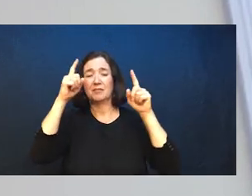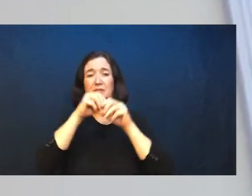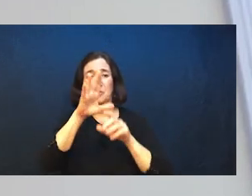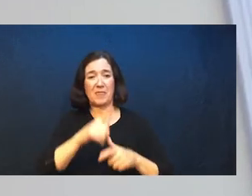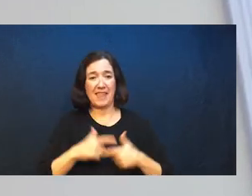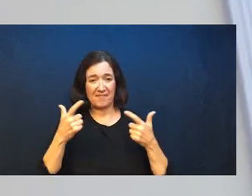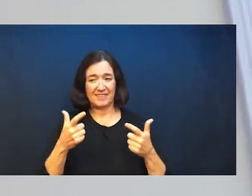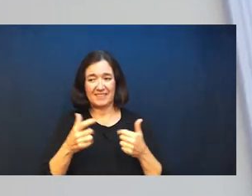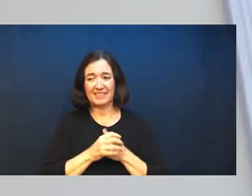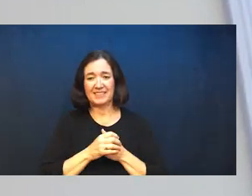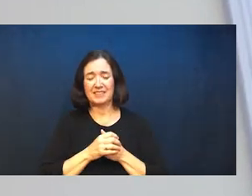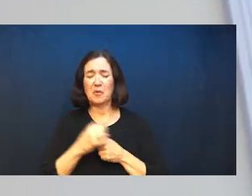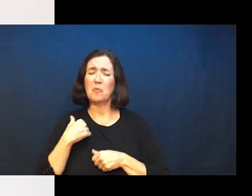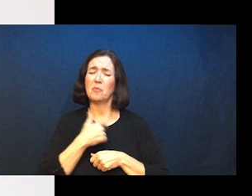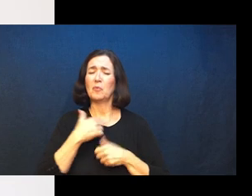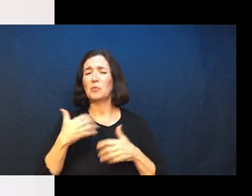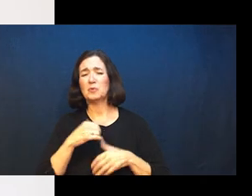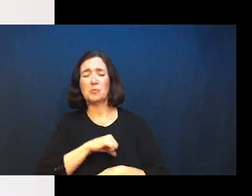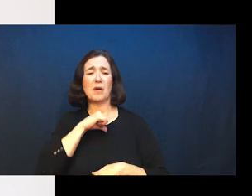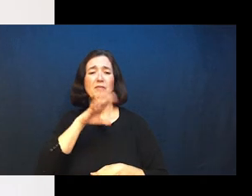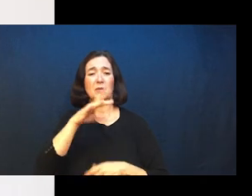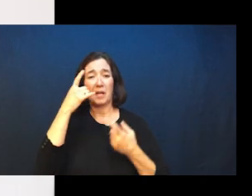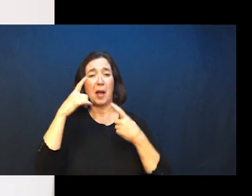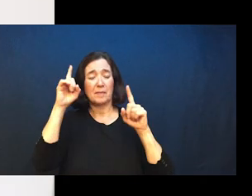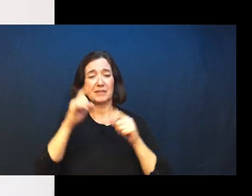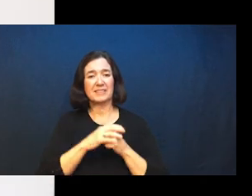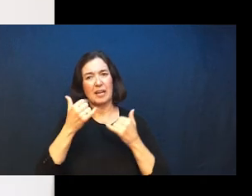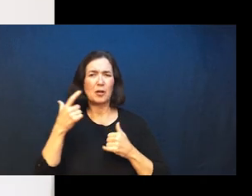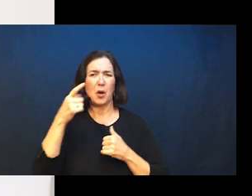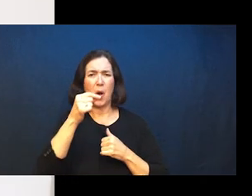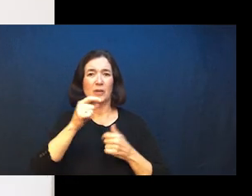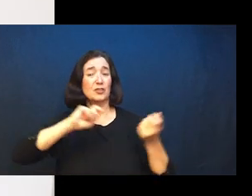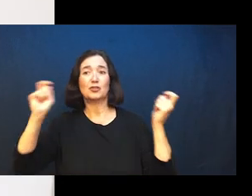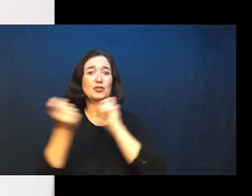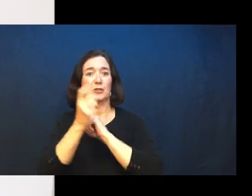We're so proud of all of your accomplishments. Now go out there and change the world. Go Bucs.